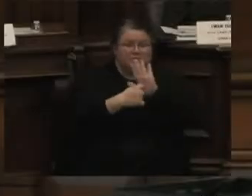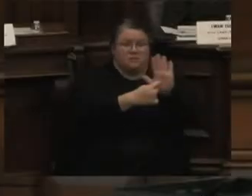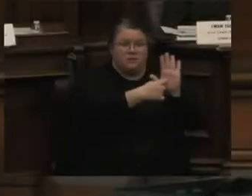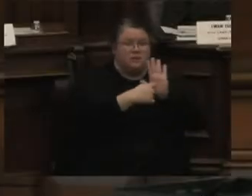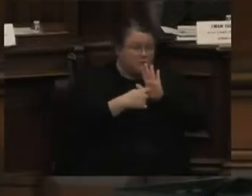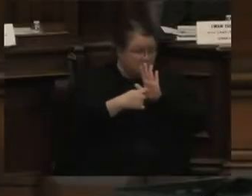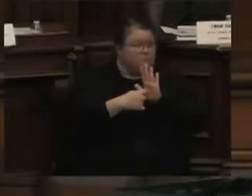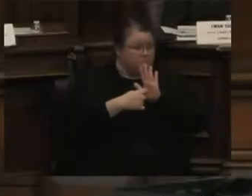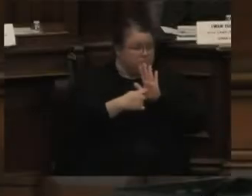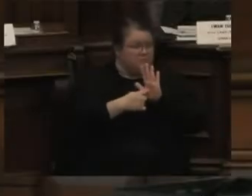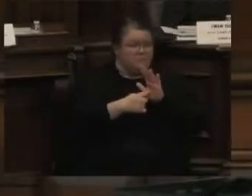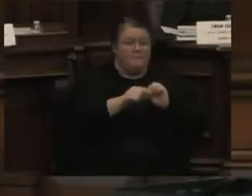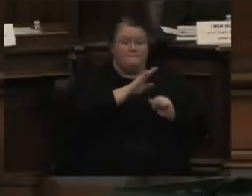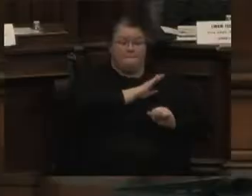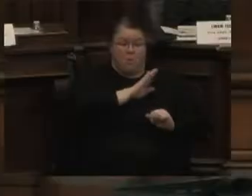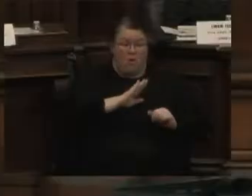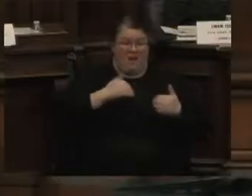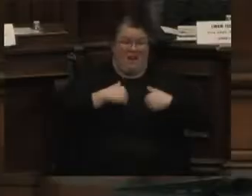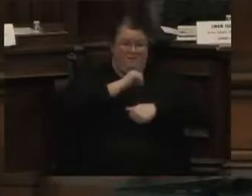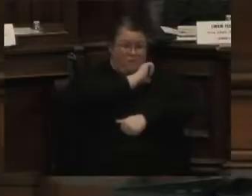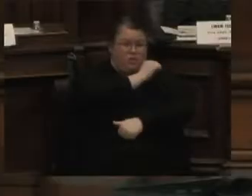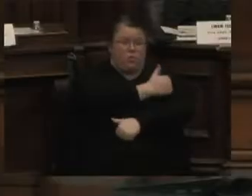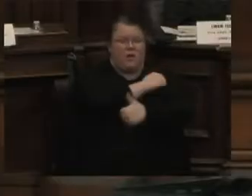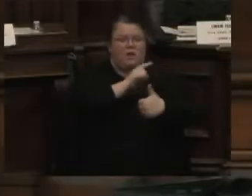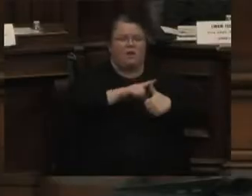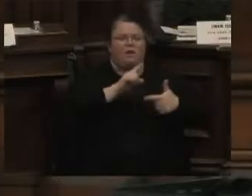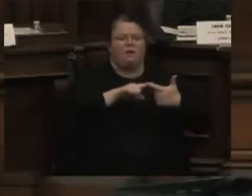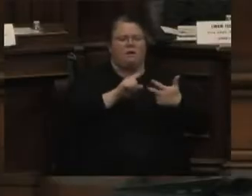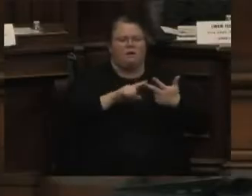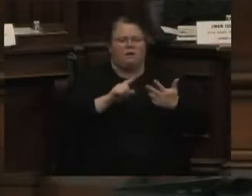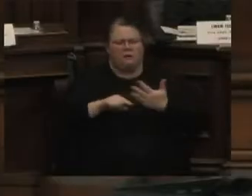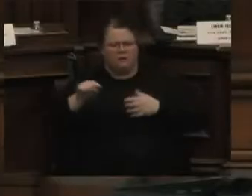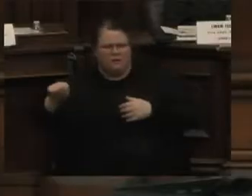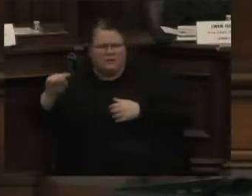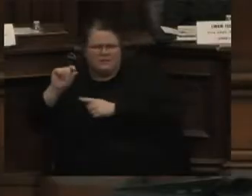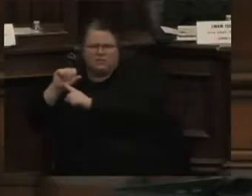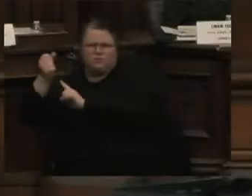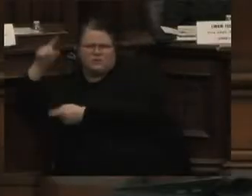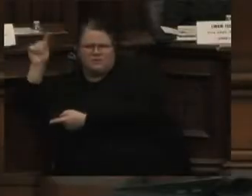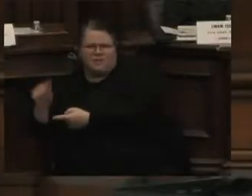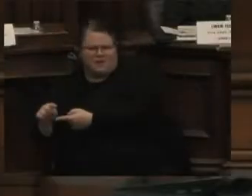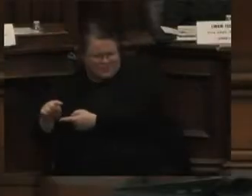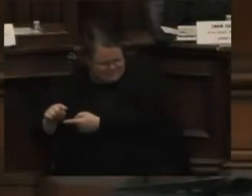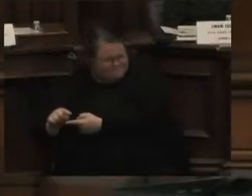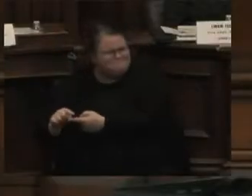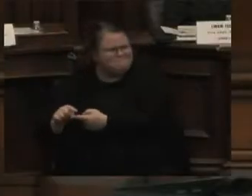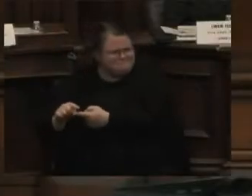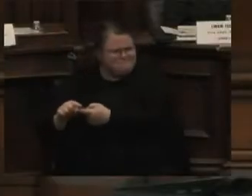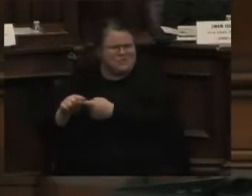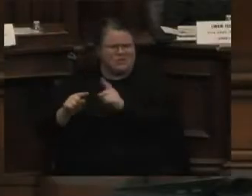and the researcher also indicated that the more